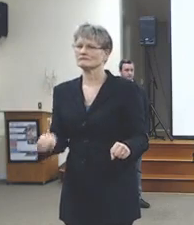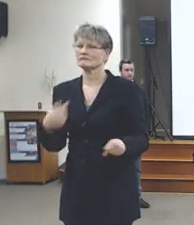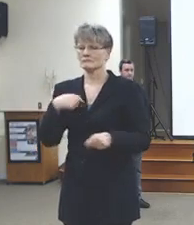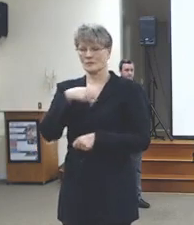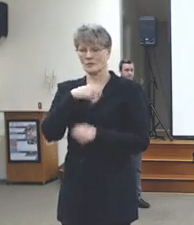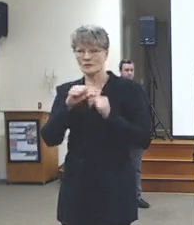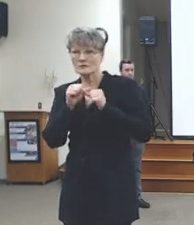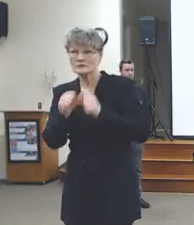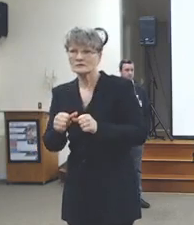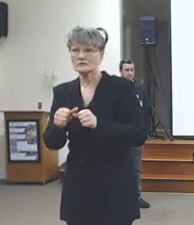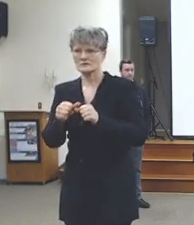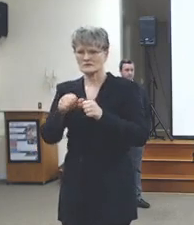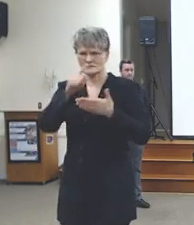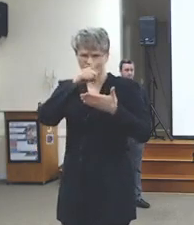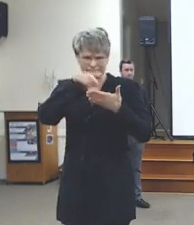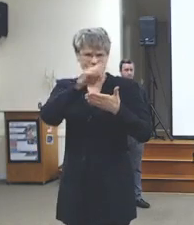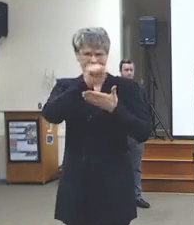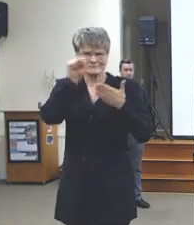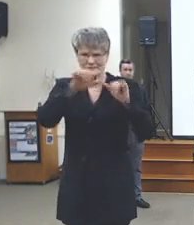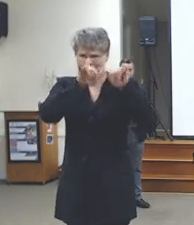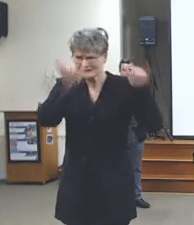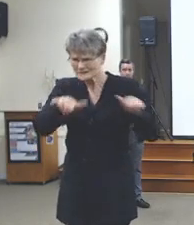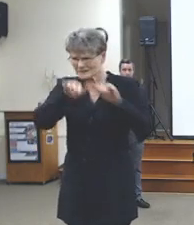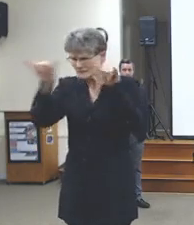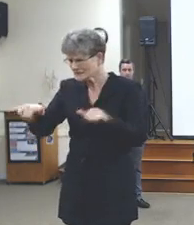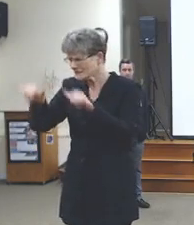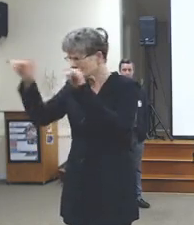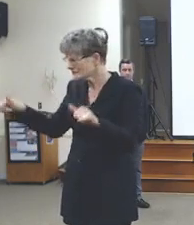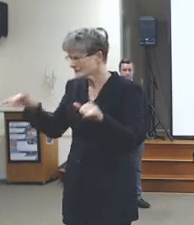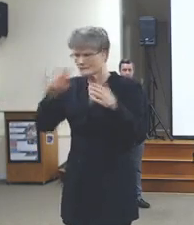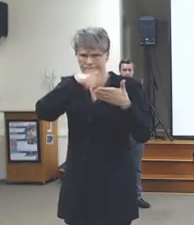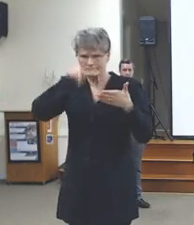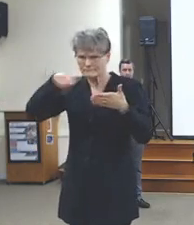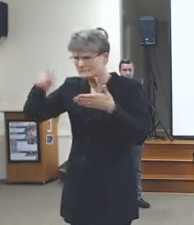different systems and how can we make it better and we're very fortunate to have